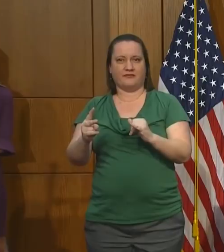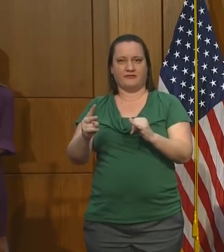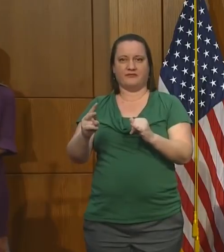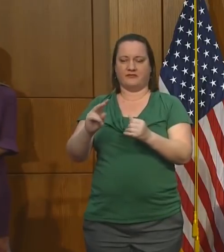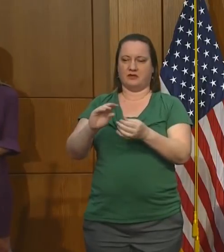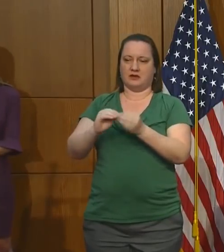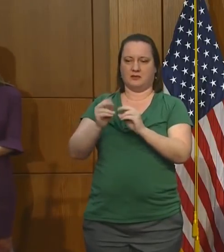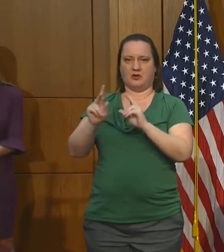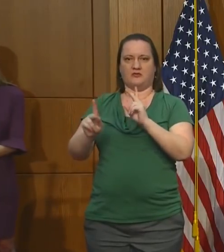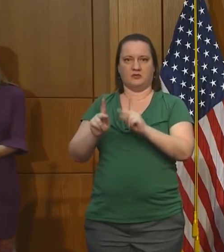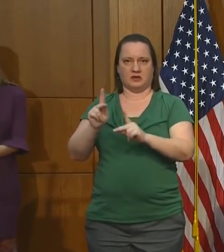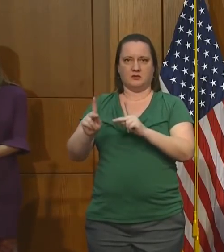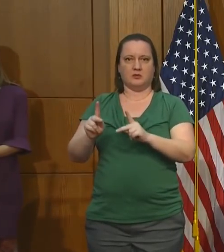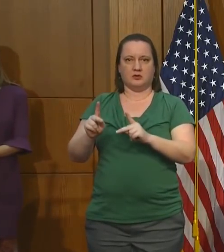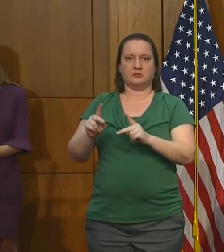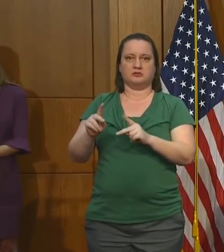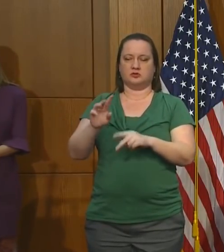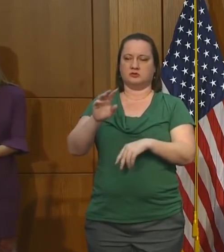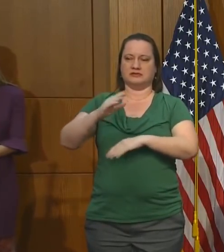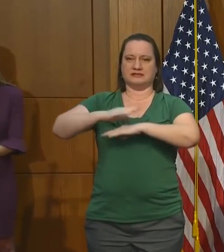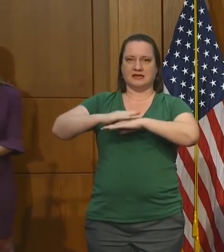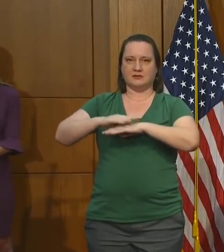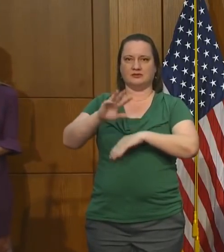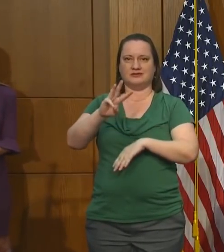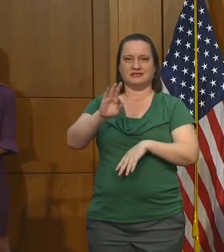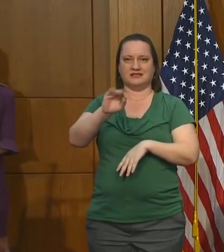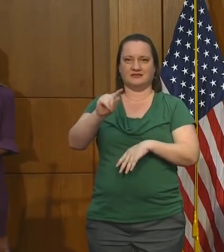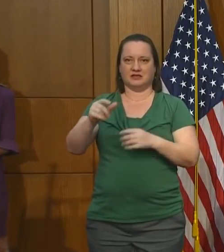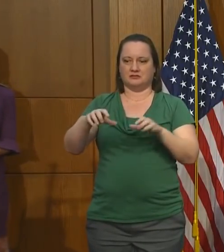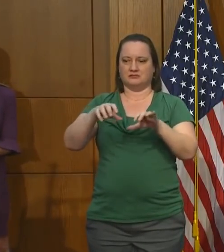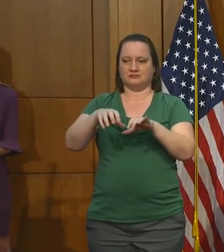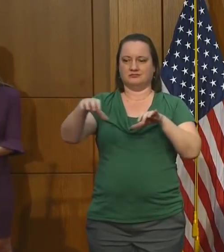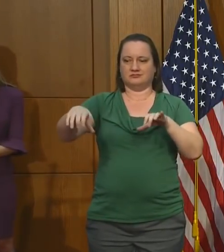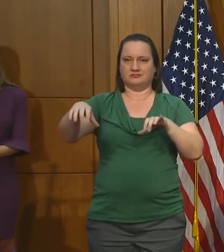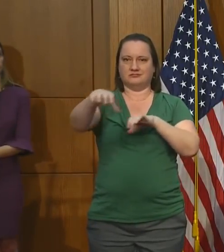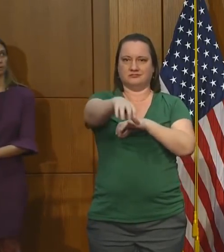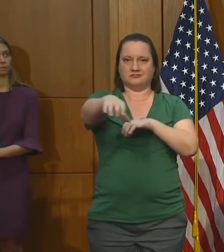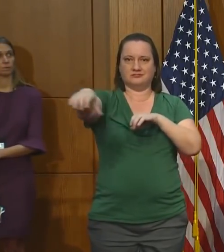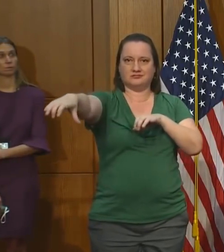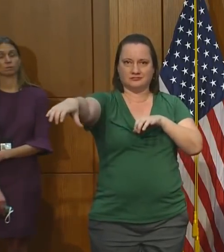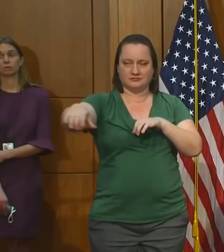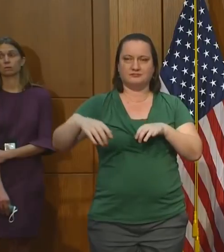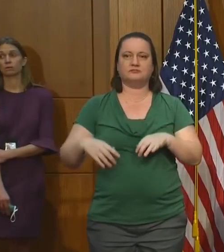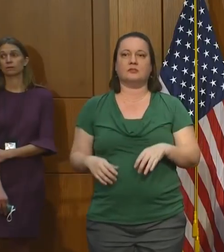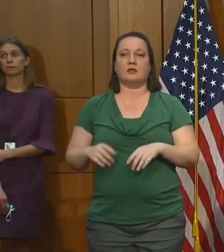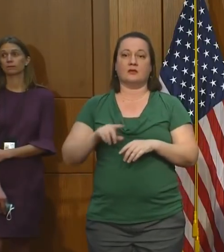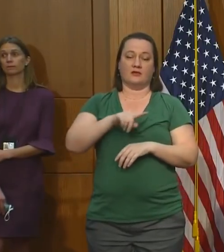INDIVIDUALS TO COME INTO A RESTAURANT TO DINE IN A GET IMPROPER 50% ASKED TABLES IS